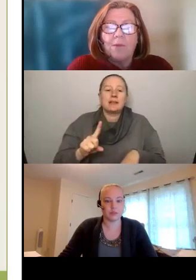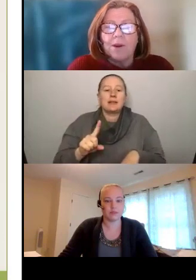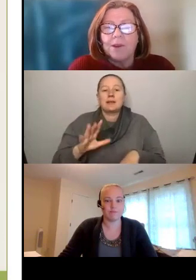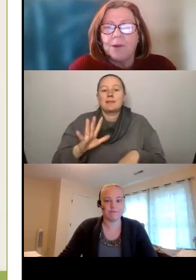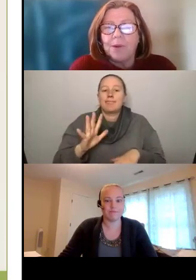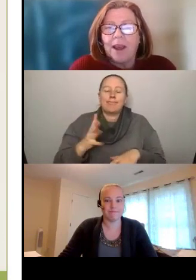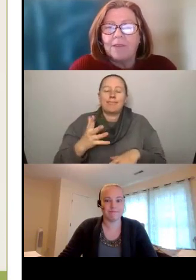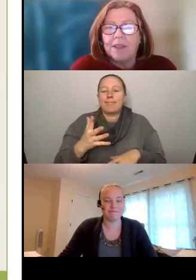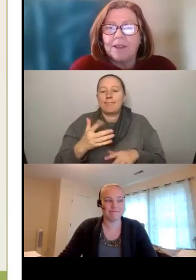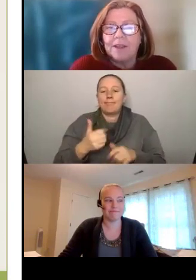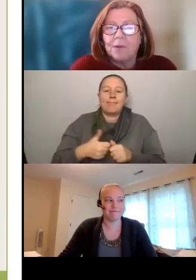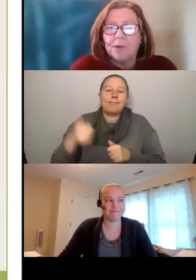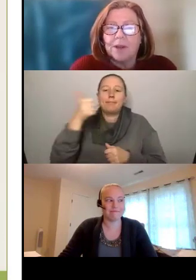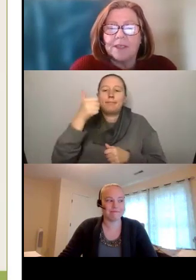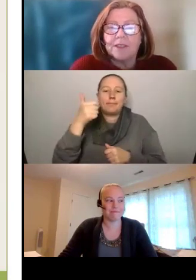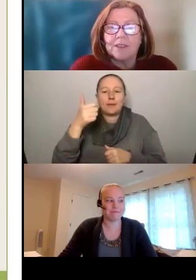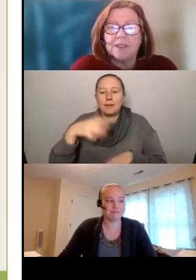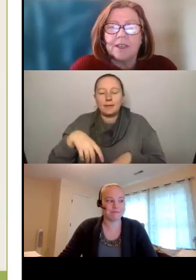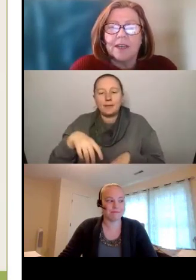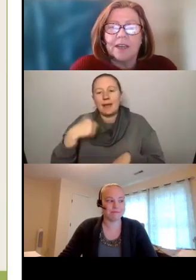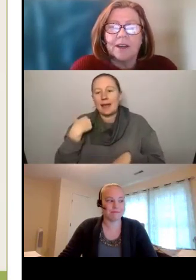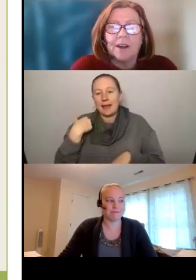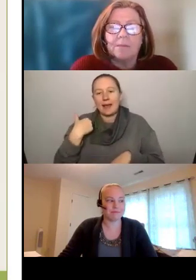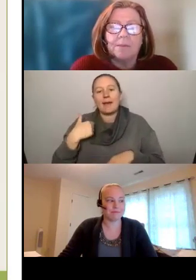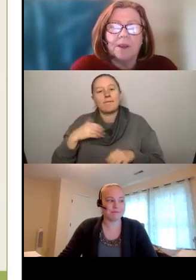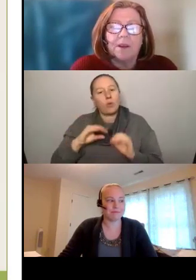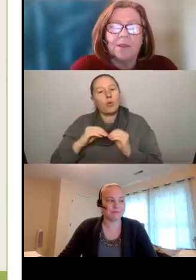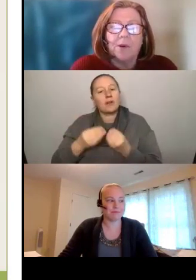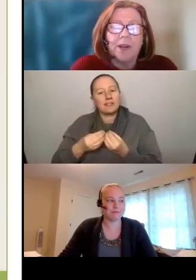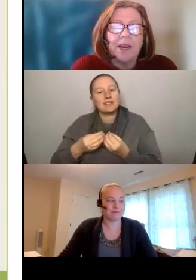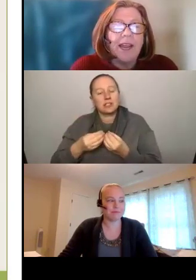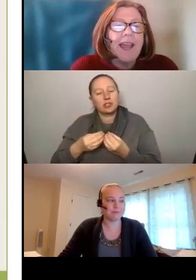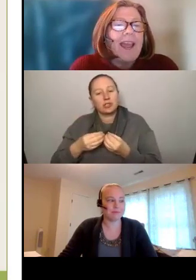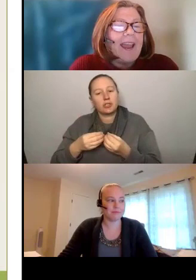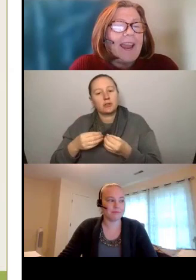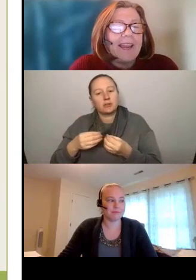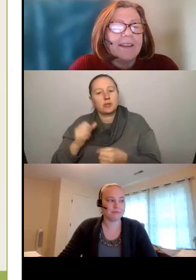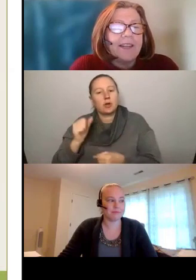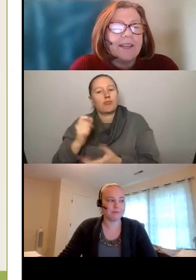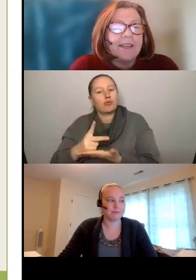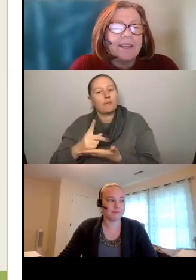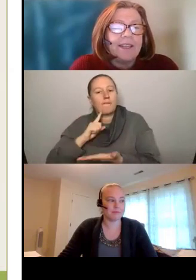where you have the organization signing authority and it